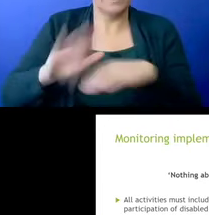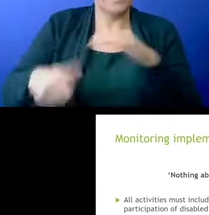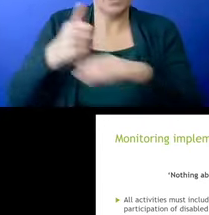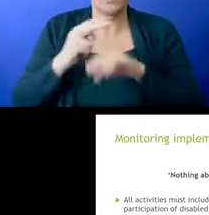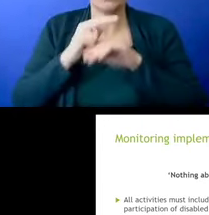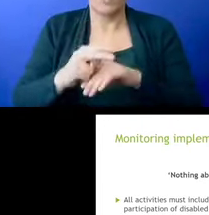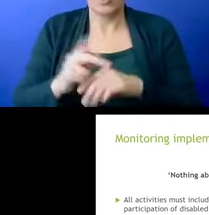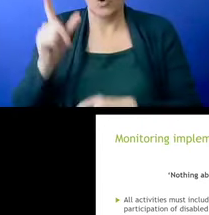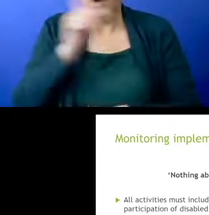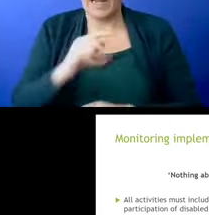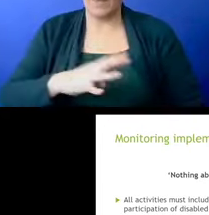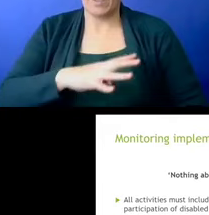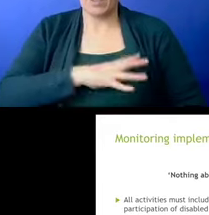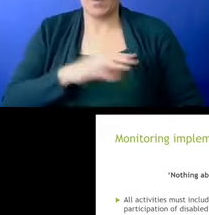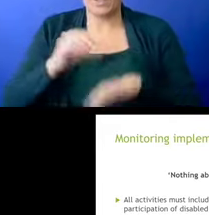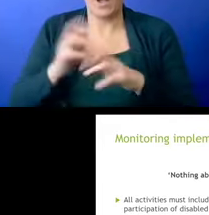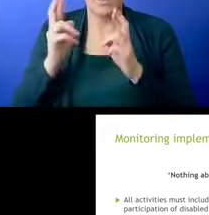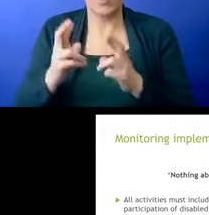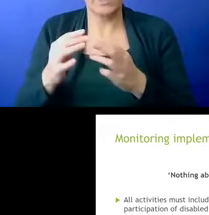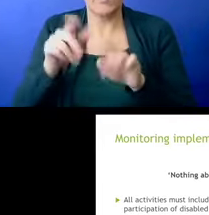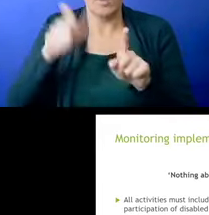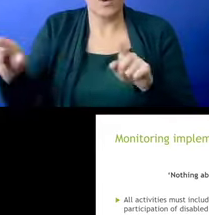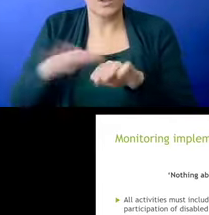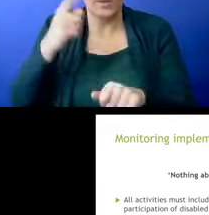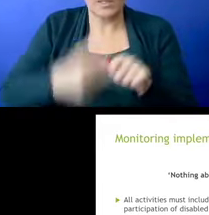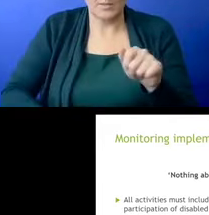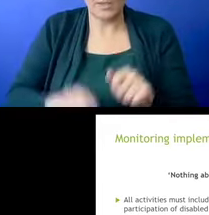is the Committee on the Rights of Persons with Disabilities - the UN Committee.